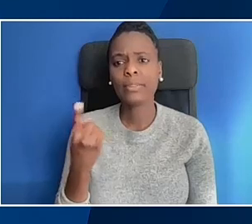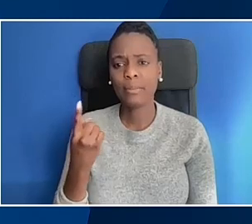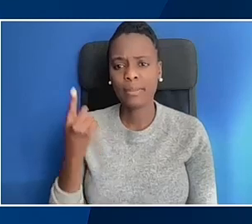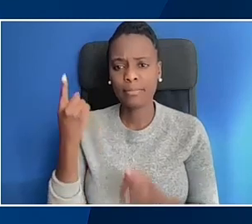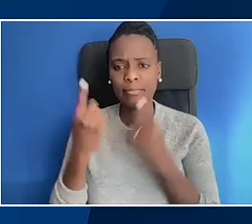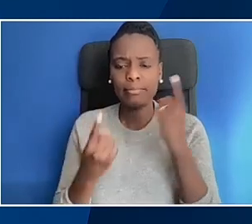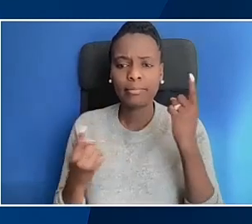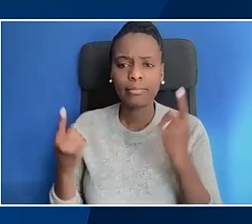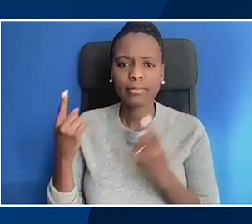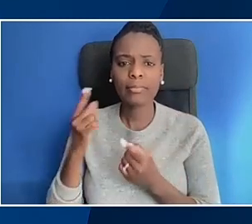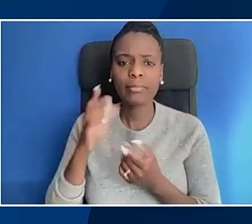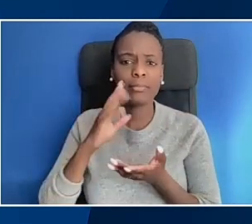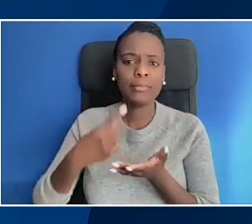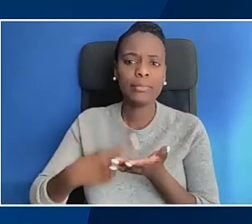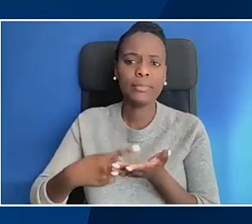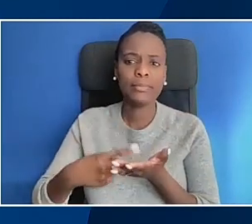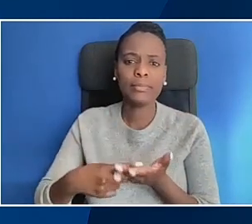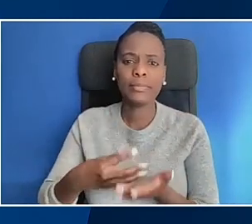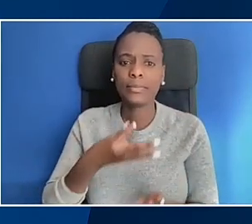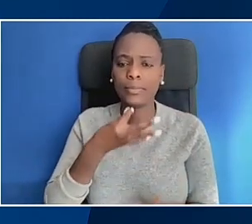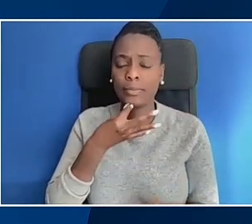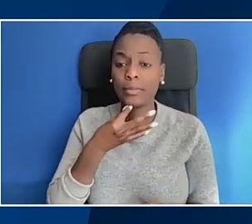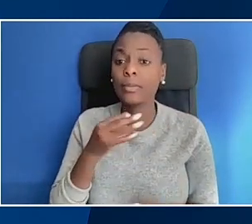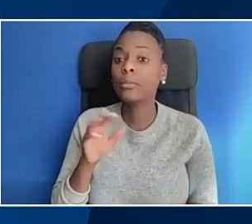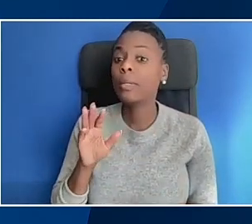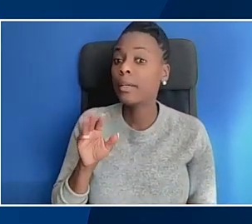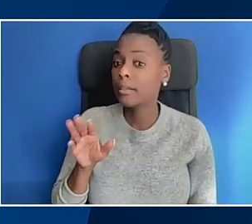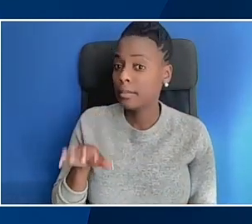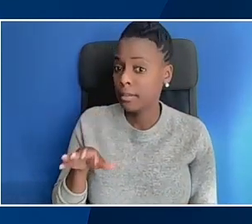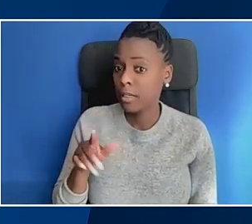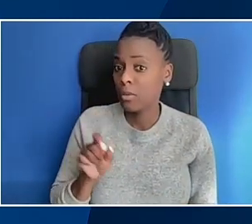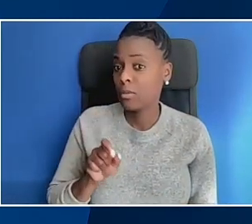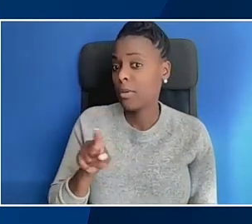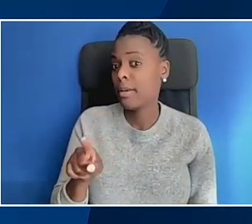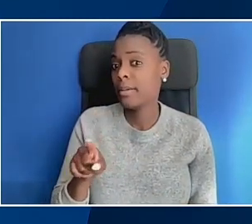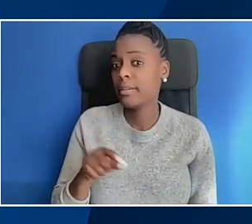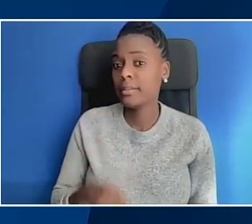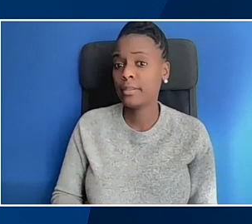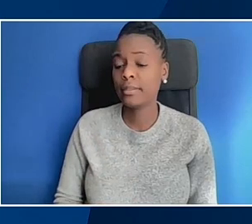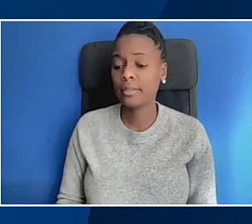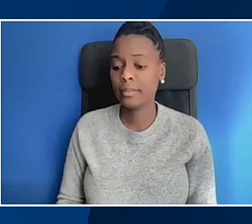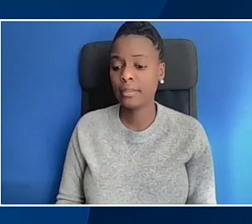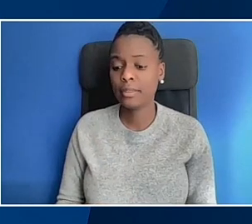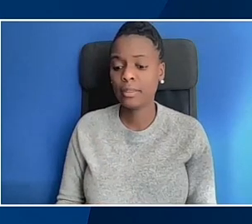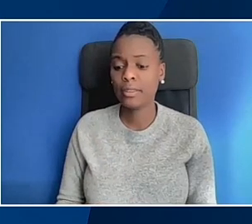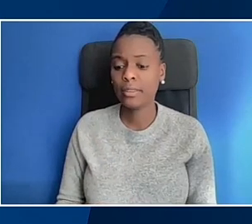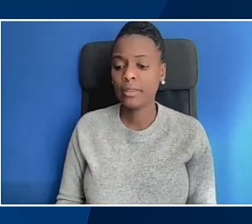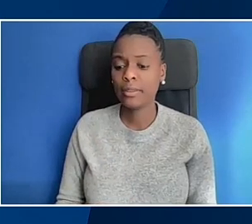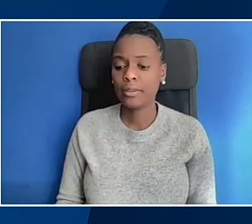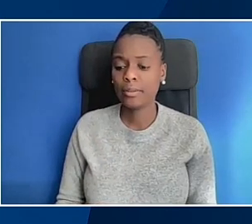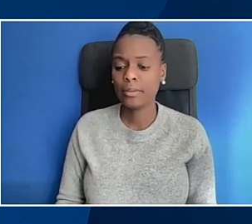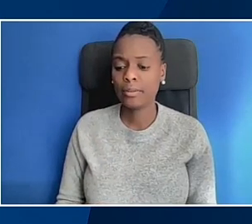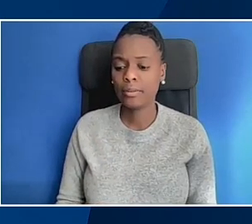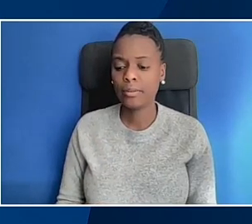about that soon. Emalyn, what I do want to ask you, Emalyn, though, is, you know, have you- you know, Wade and Michael were